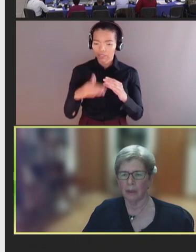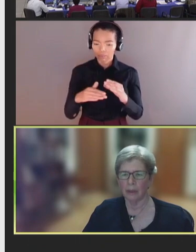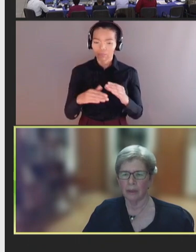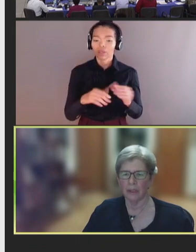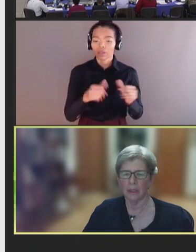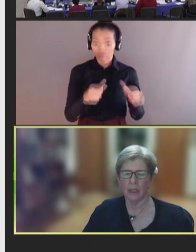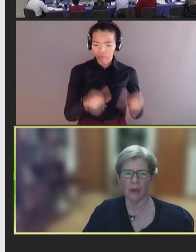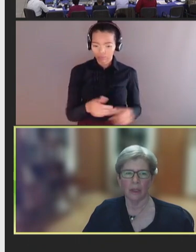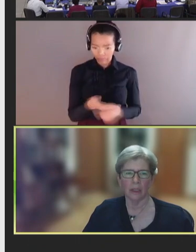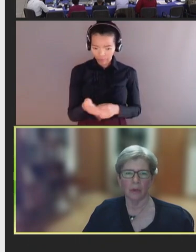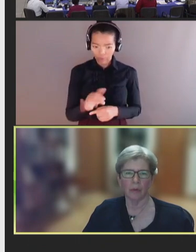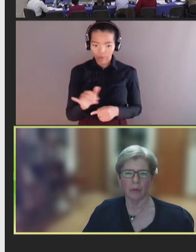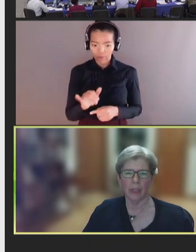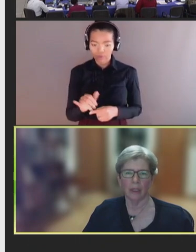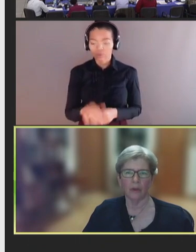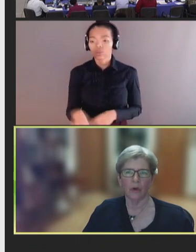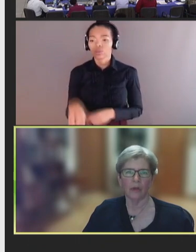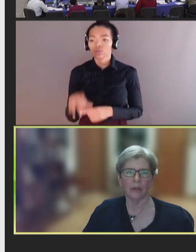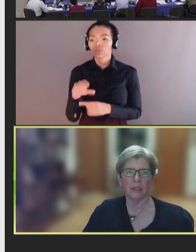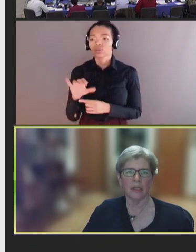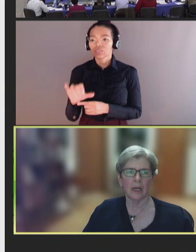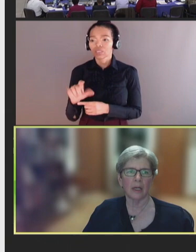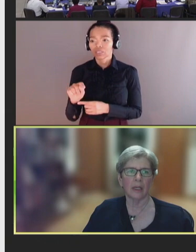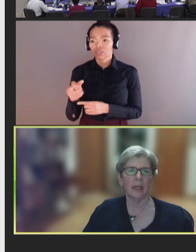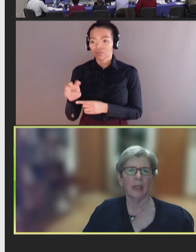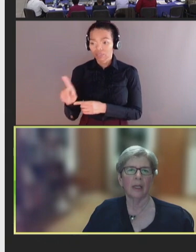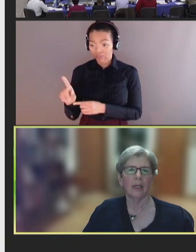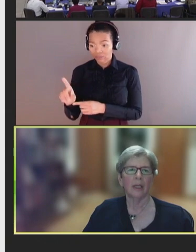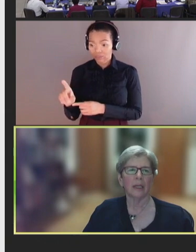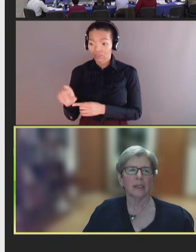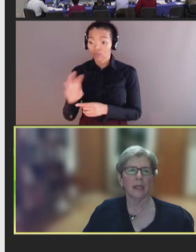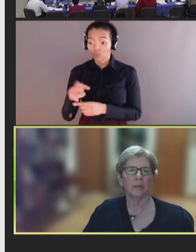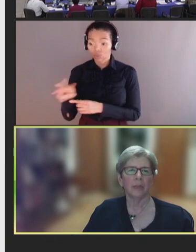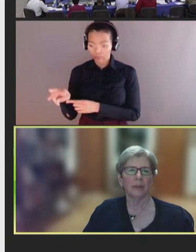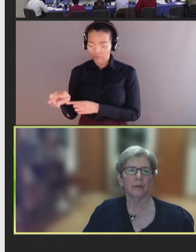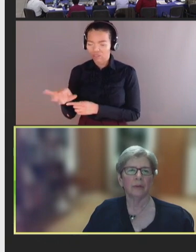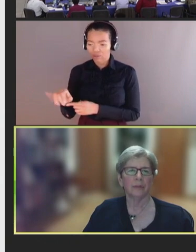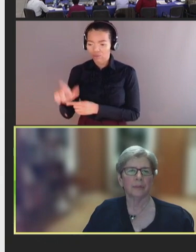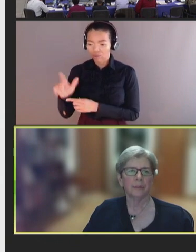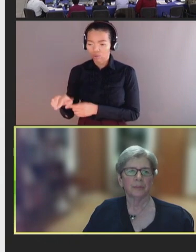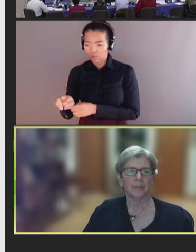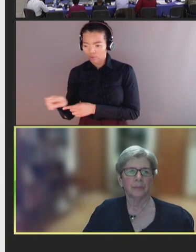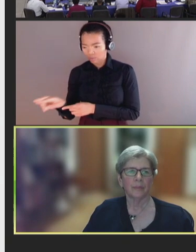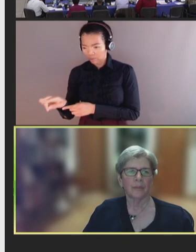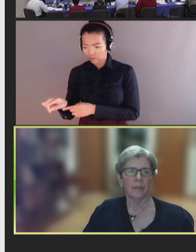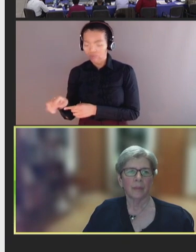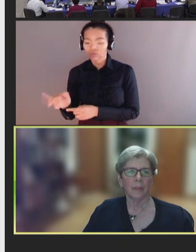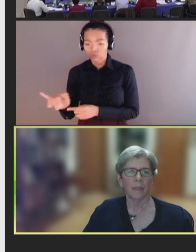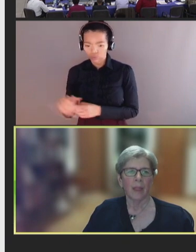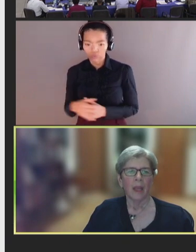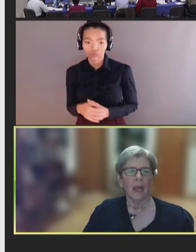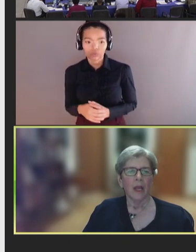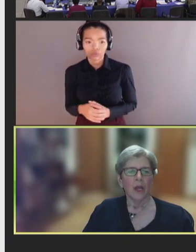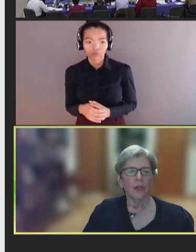is listed there in the lower right-hand corner of the slide. Next slide, please.